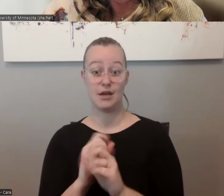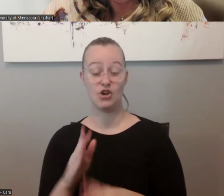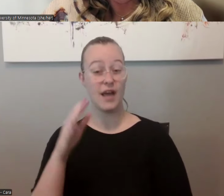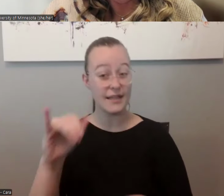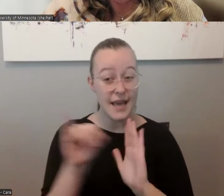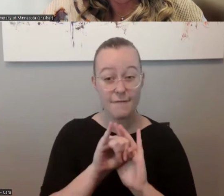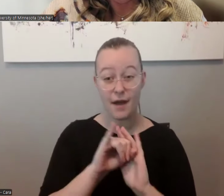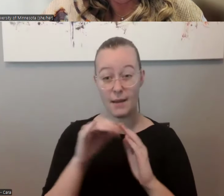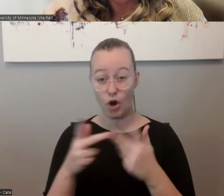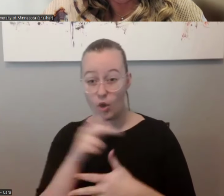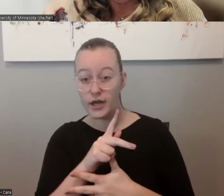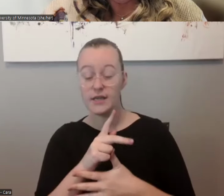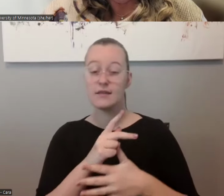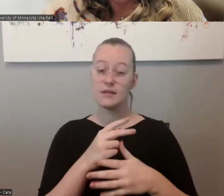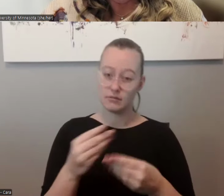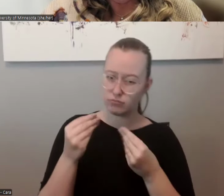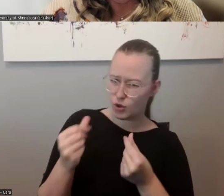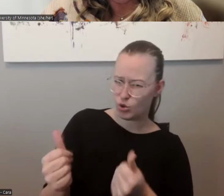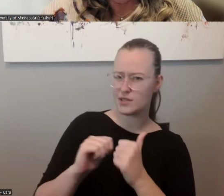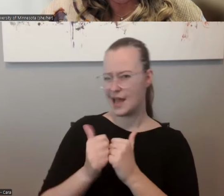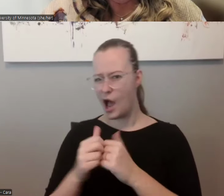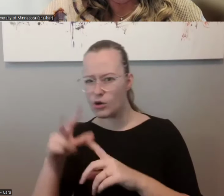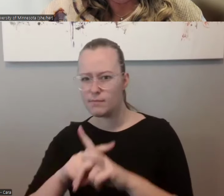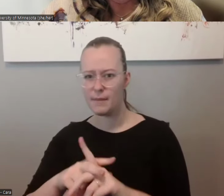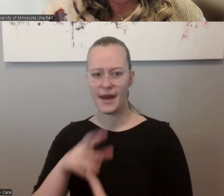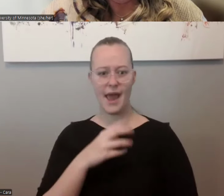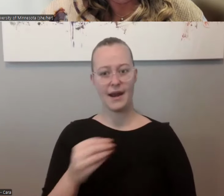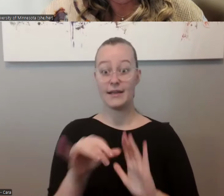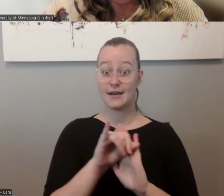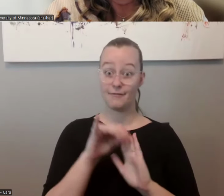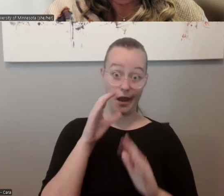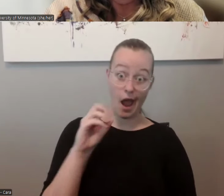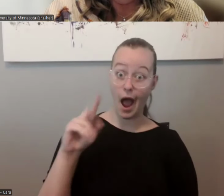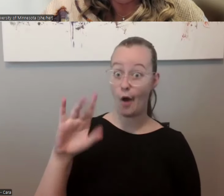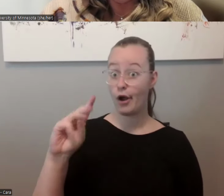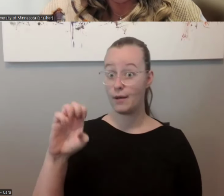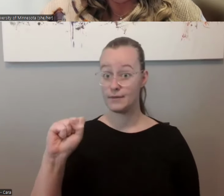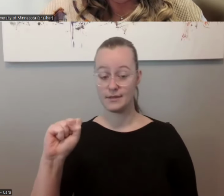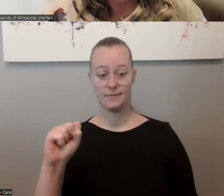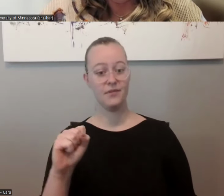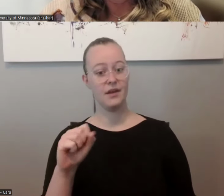priorities, implement solutions, and evaluate outcomes. Policy makers can look to state agencies and